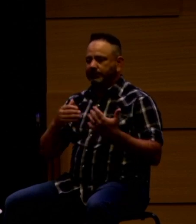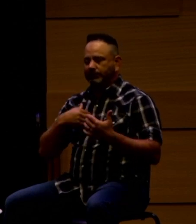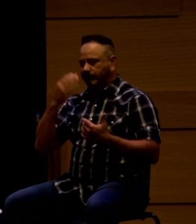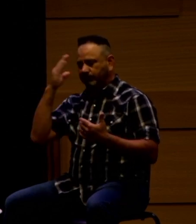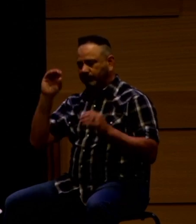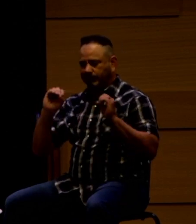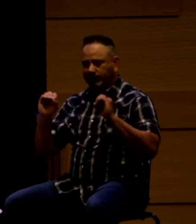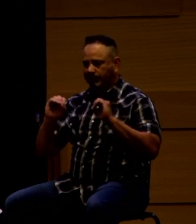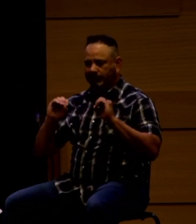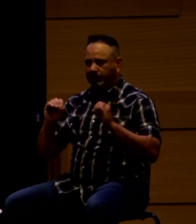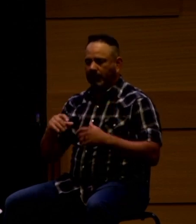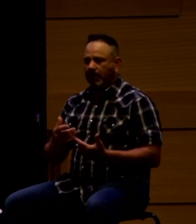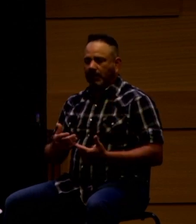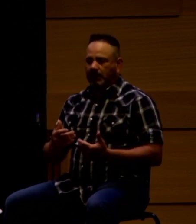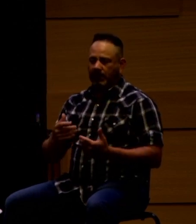I didn't know any of that.